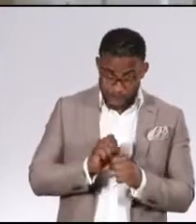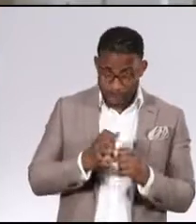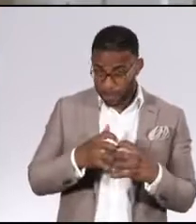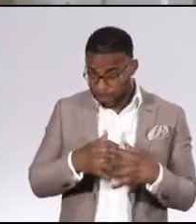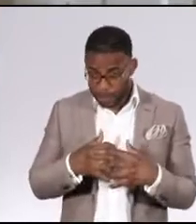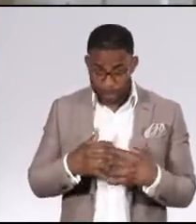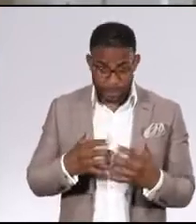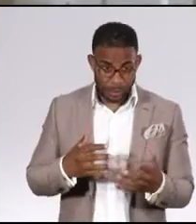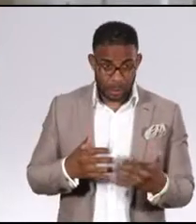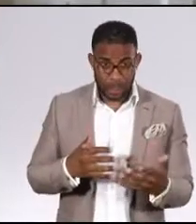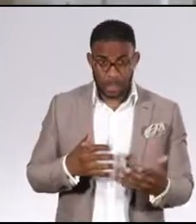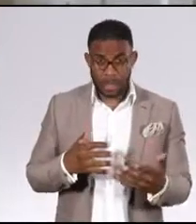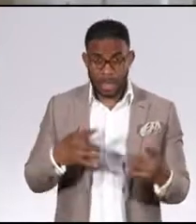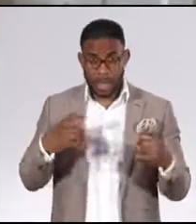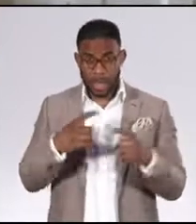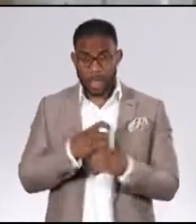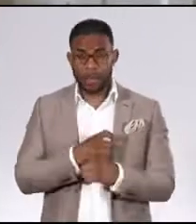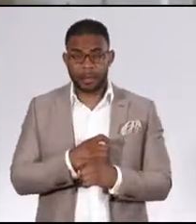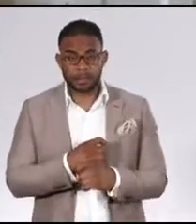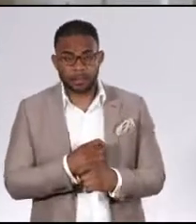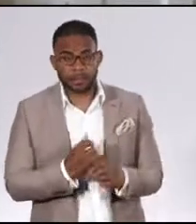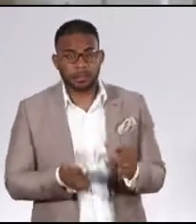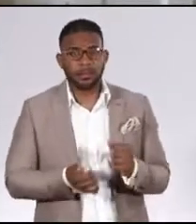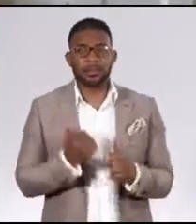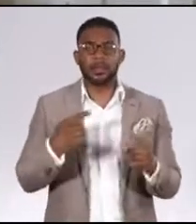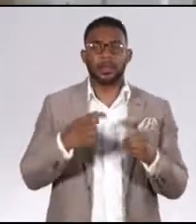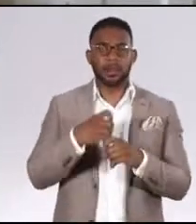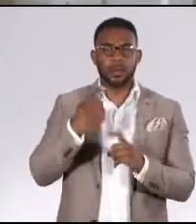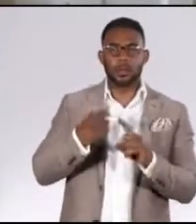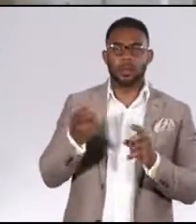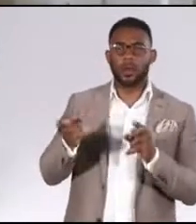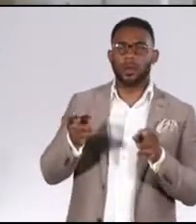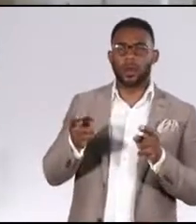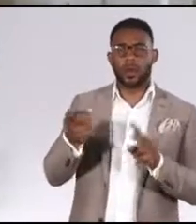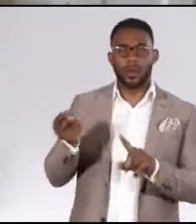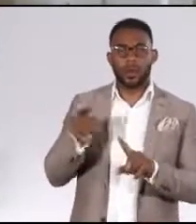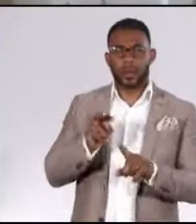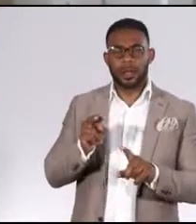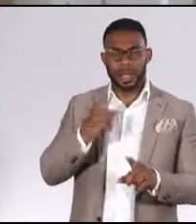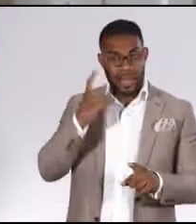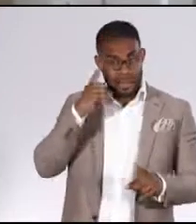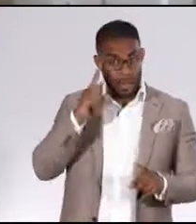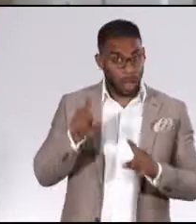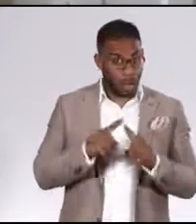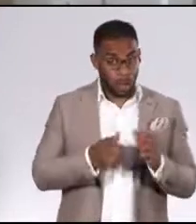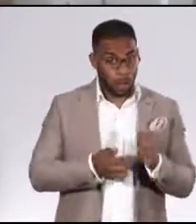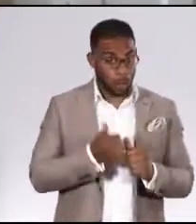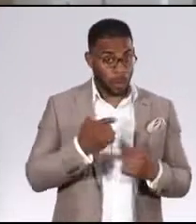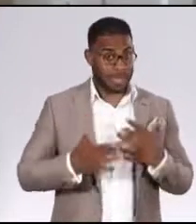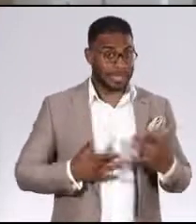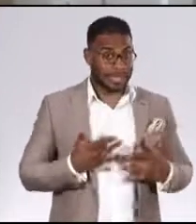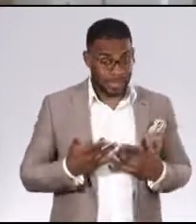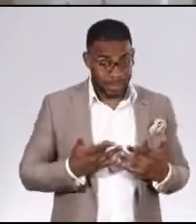uh complex and the most complex from a regulatory perspective, but I think also the most exciting and has